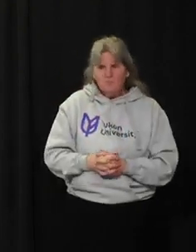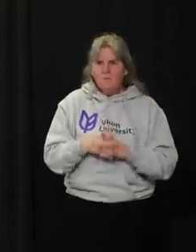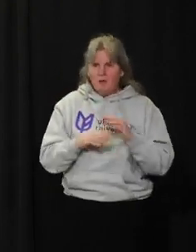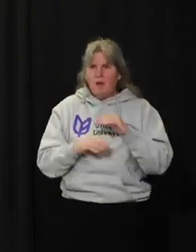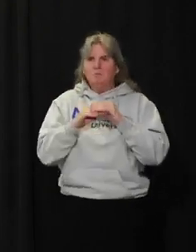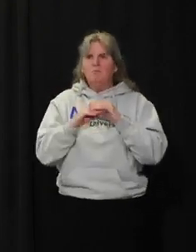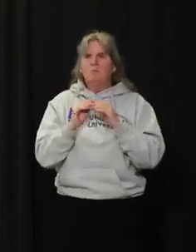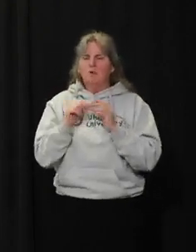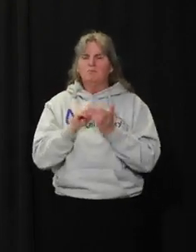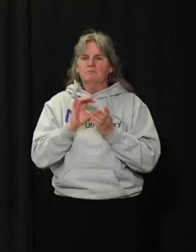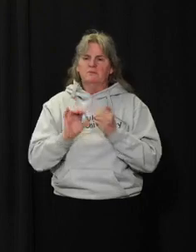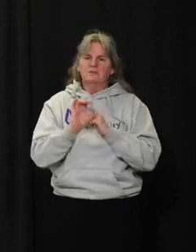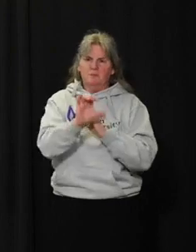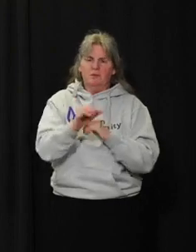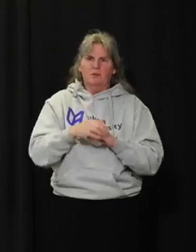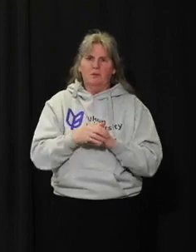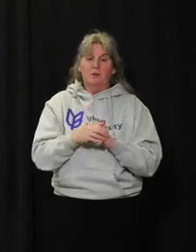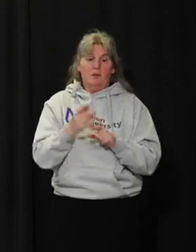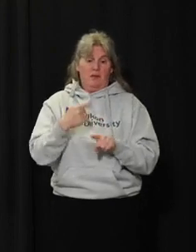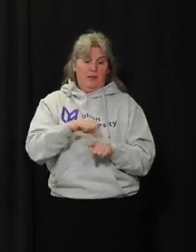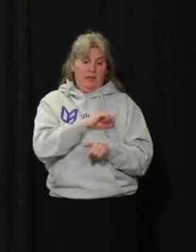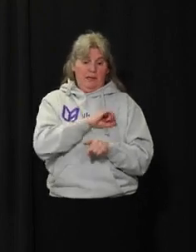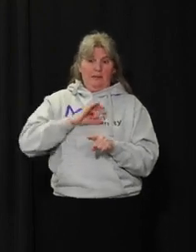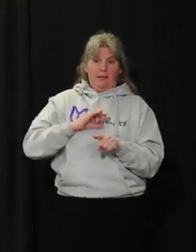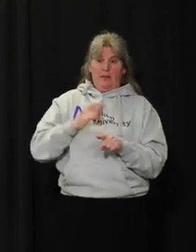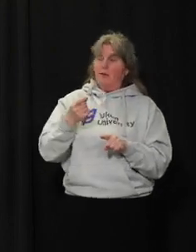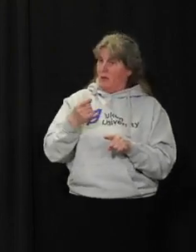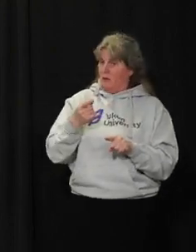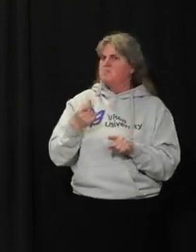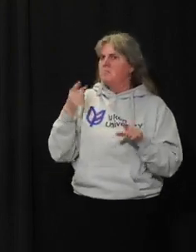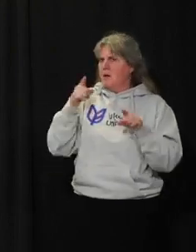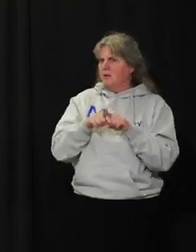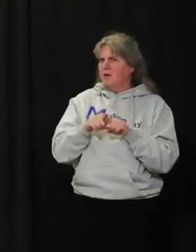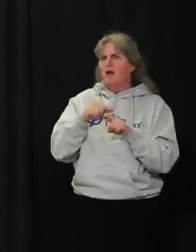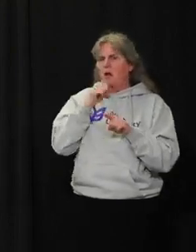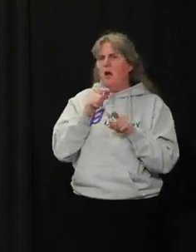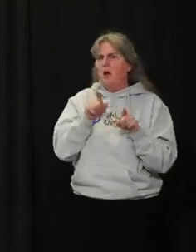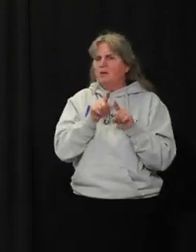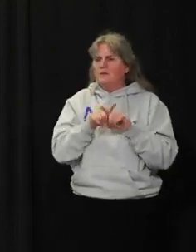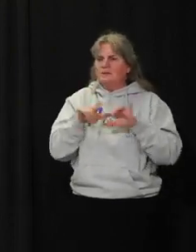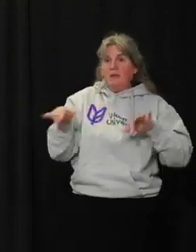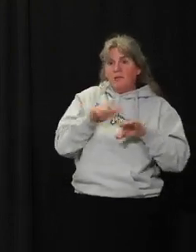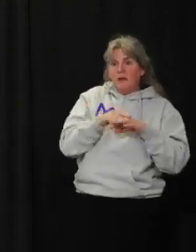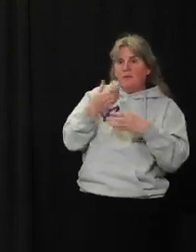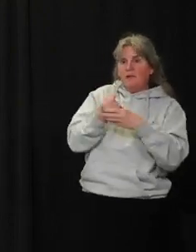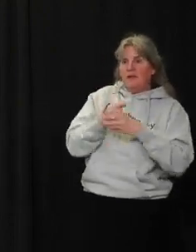Employees will also be required to agree that they will not receive the Canadian emergency